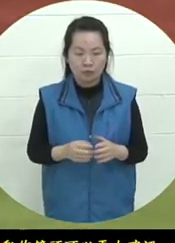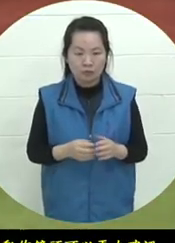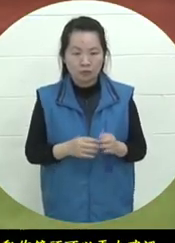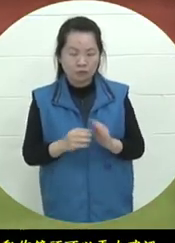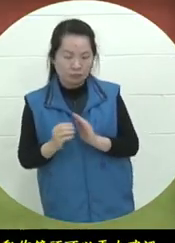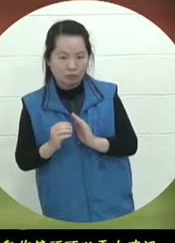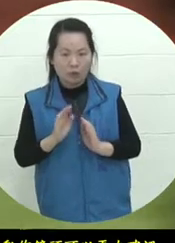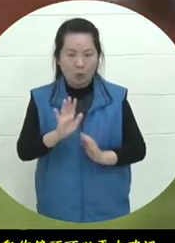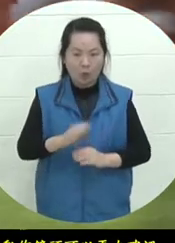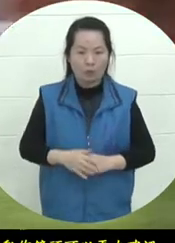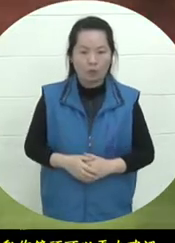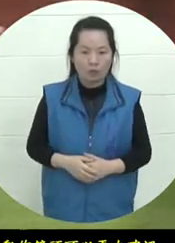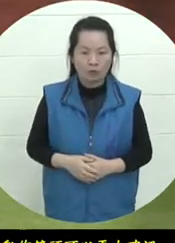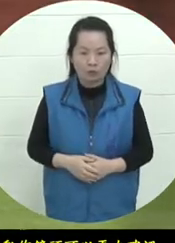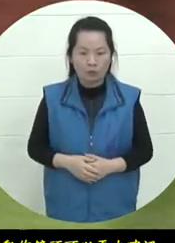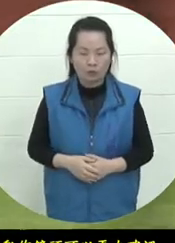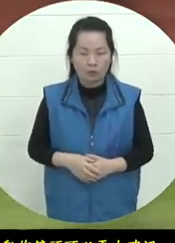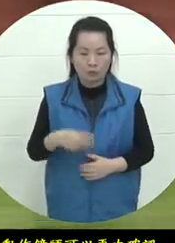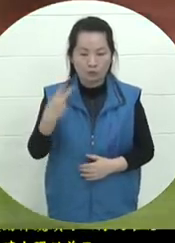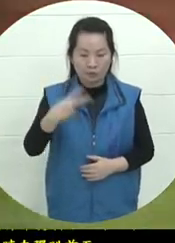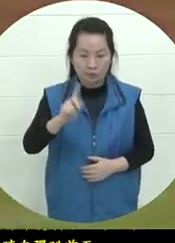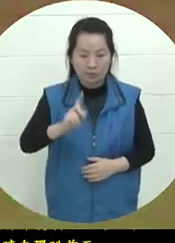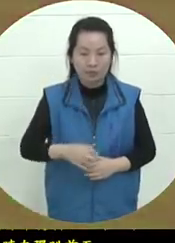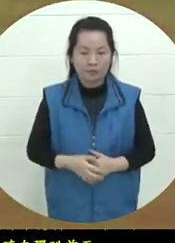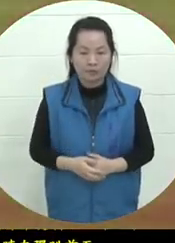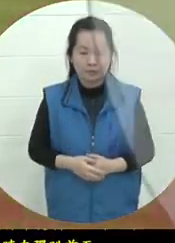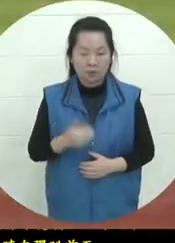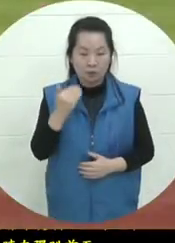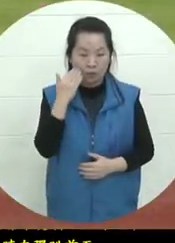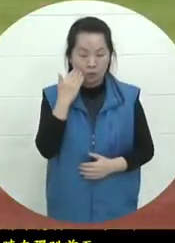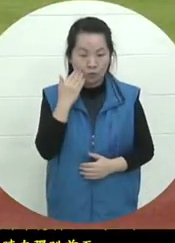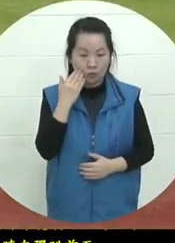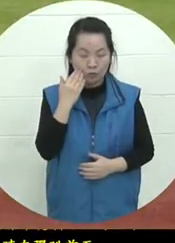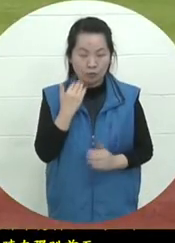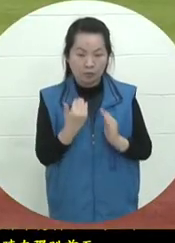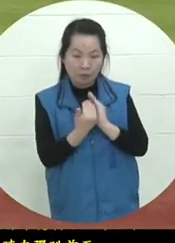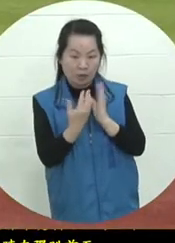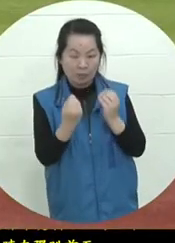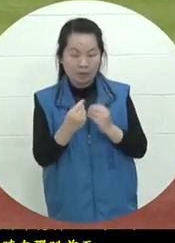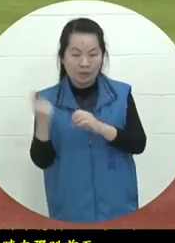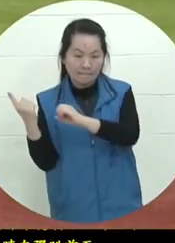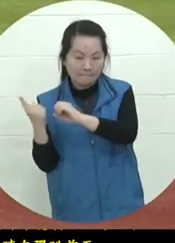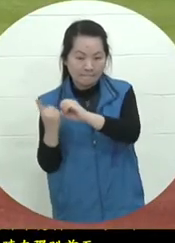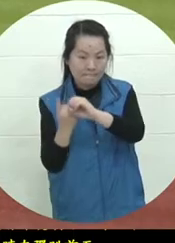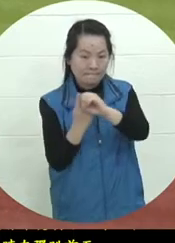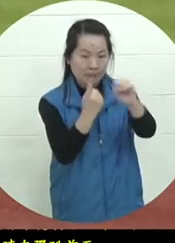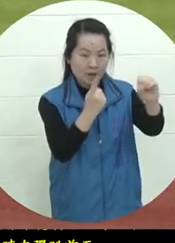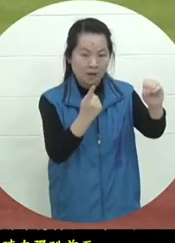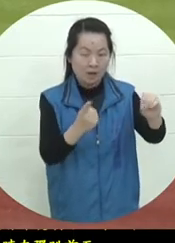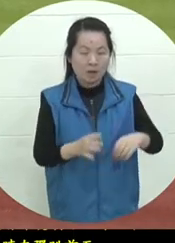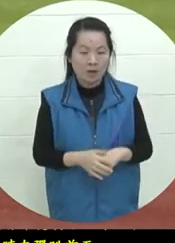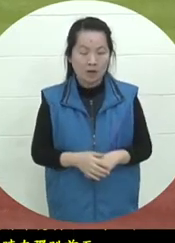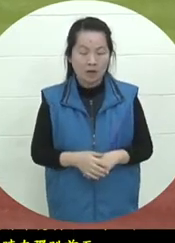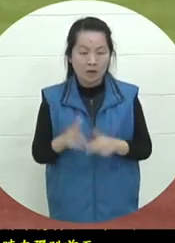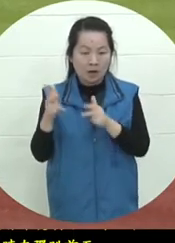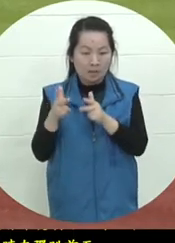Of course, another situation is that if he did not dodge. If the ball hits the runner directly,